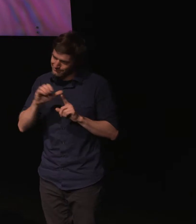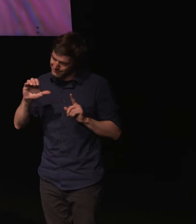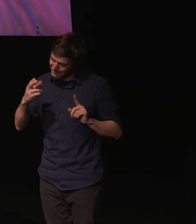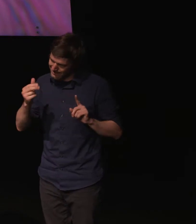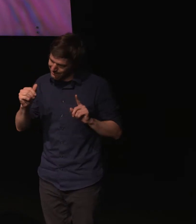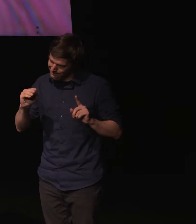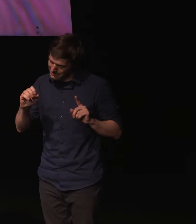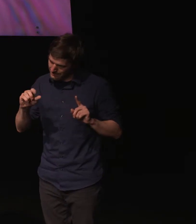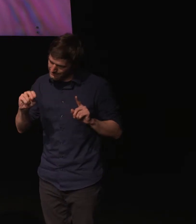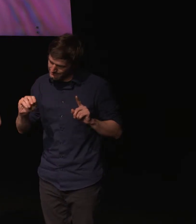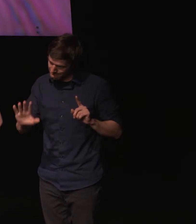that he has green skin.